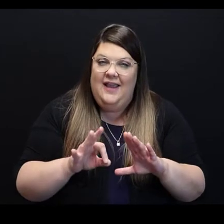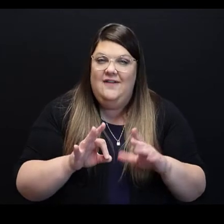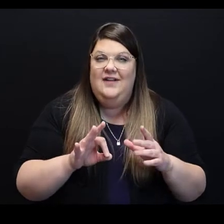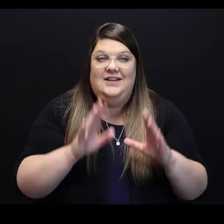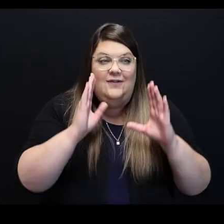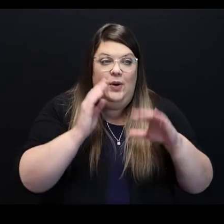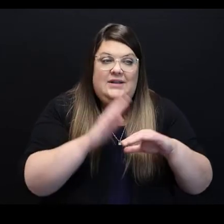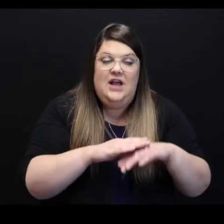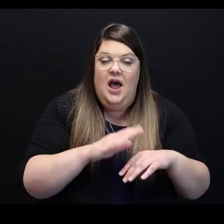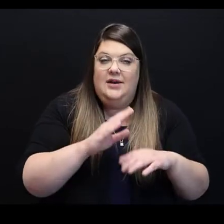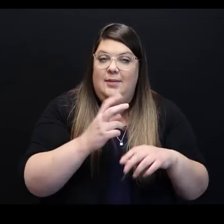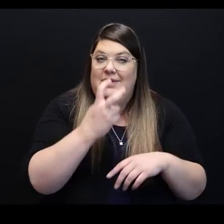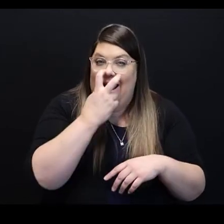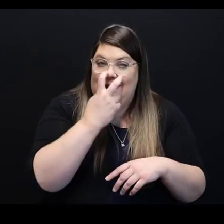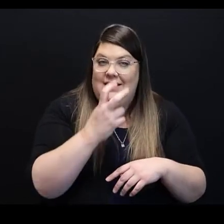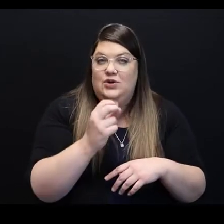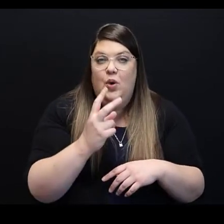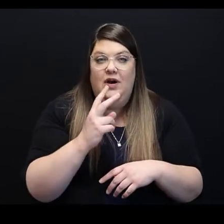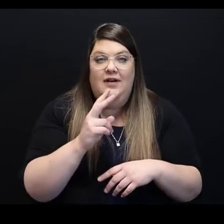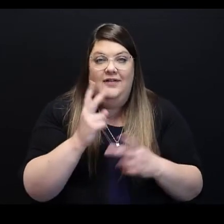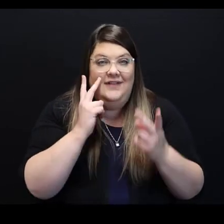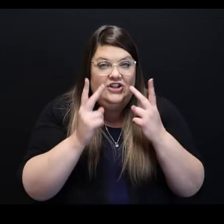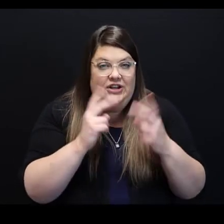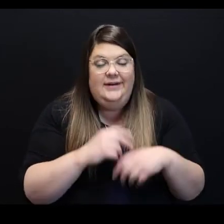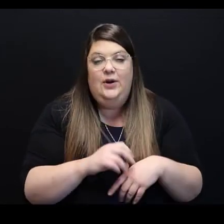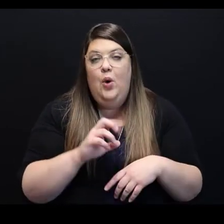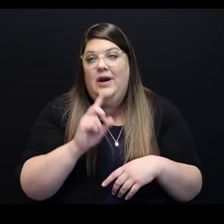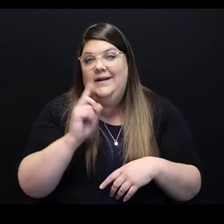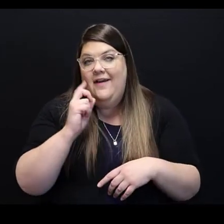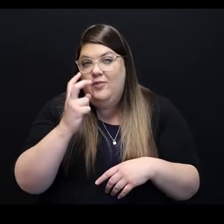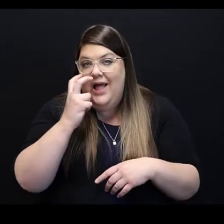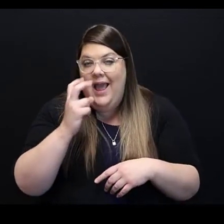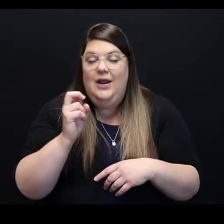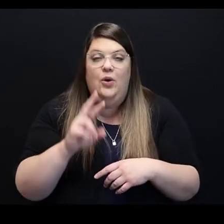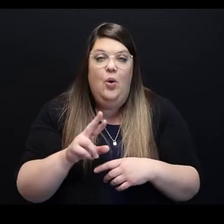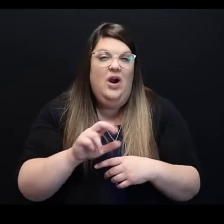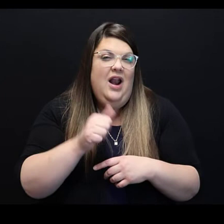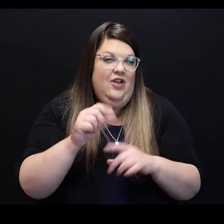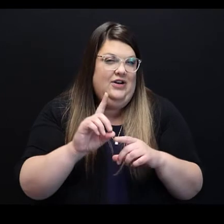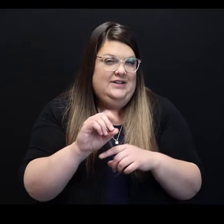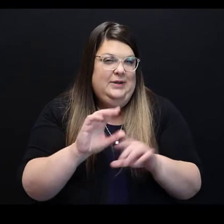blindness or vision deafblindness or another disability group, select the title of the